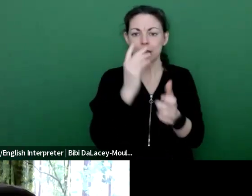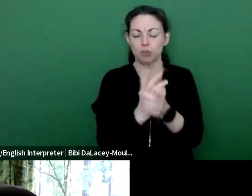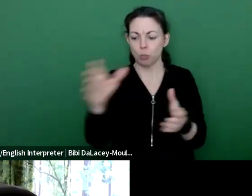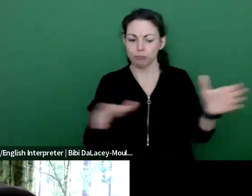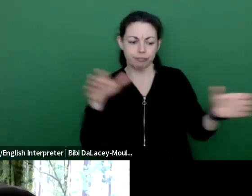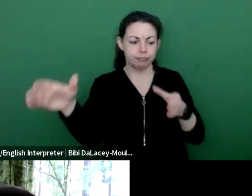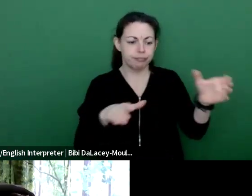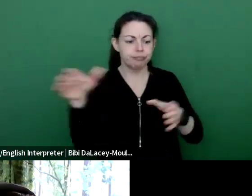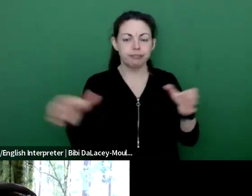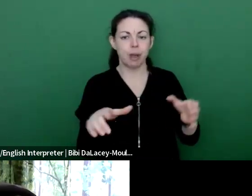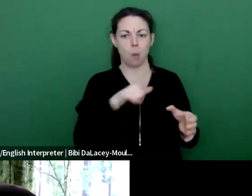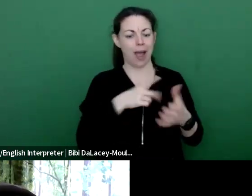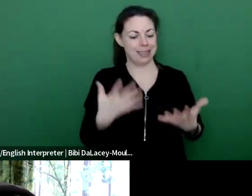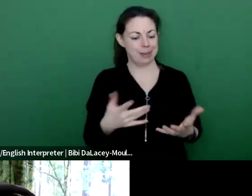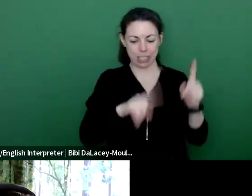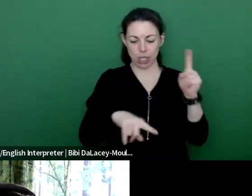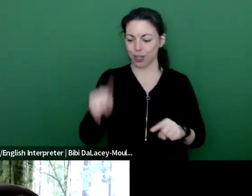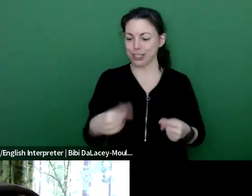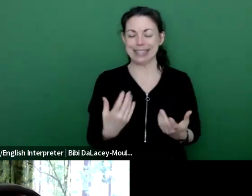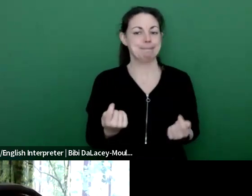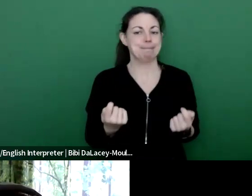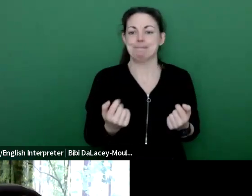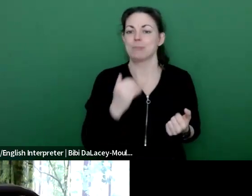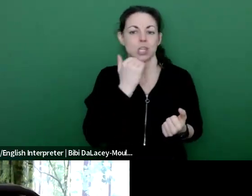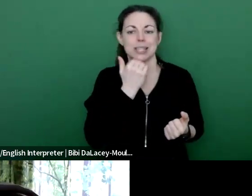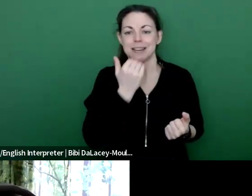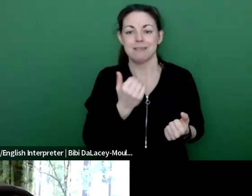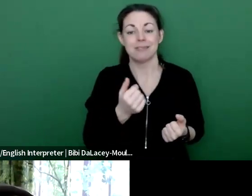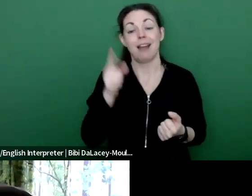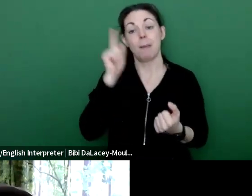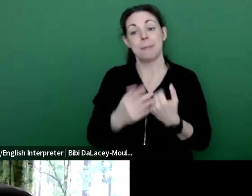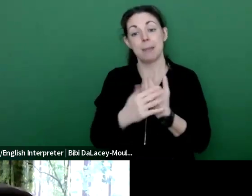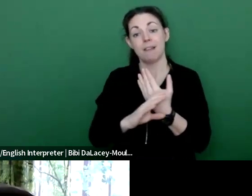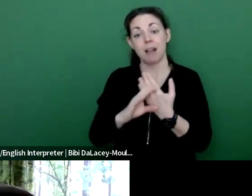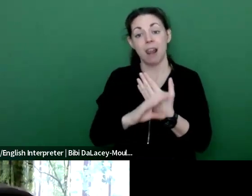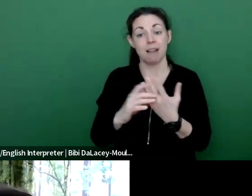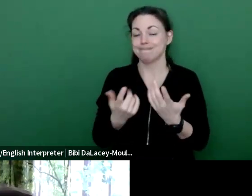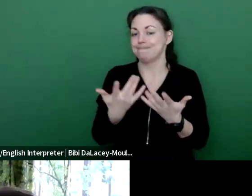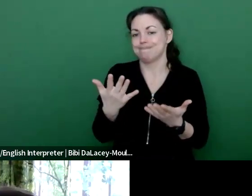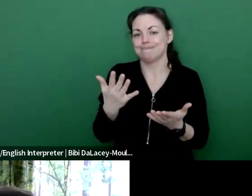diverse at the moment. Specifically, people of color, very underrepresented in our sector.